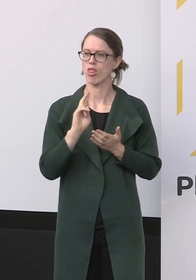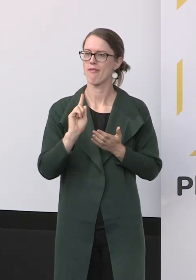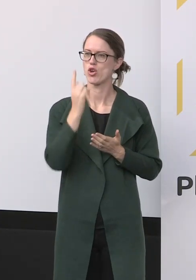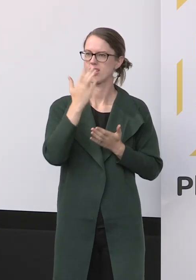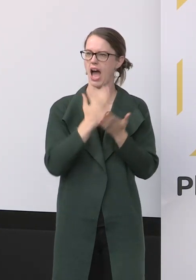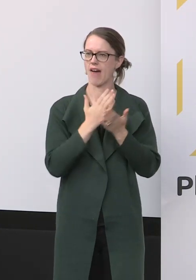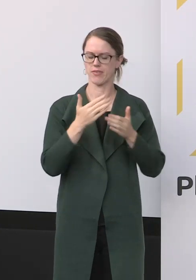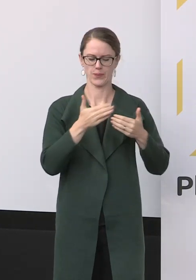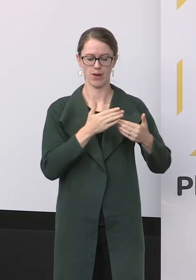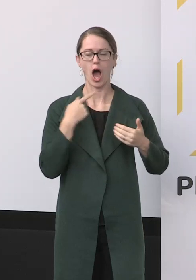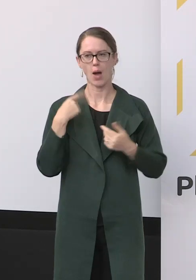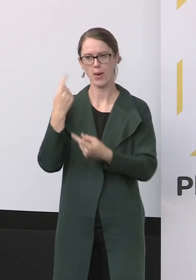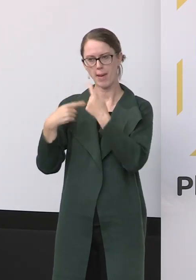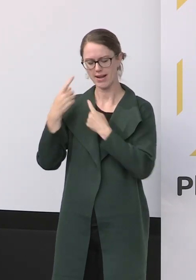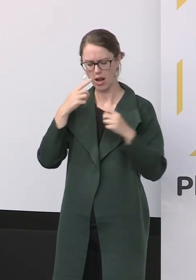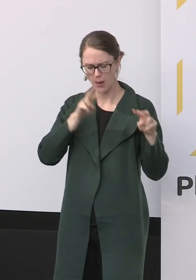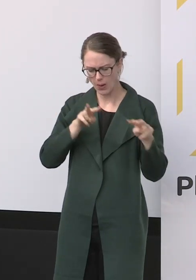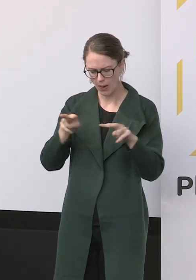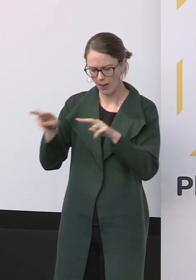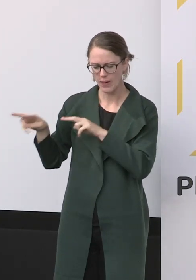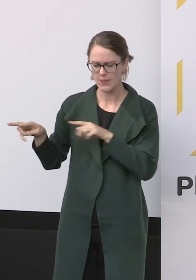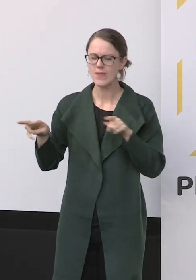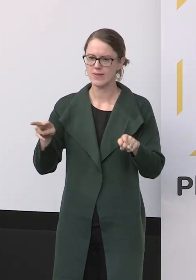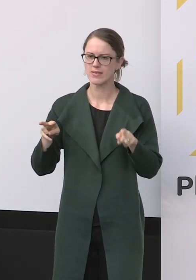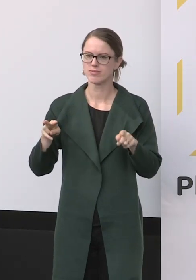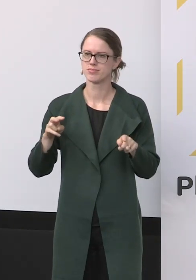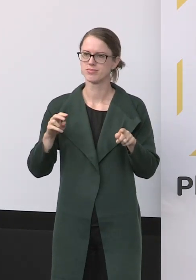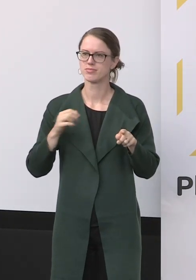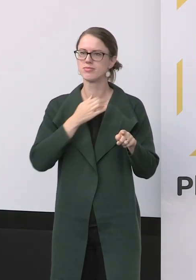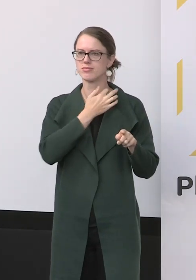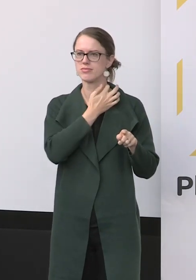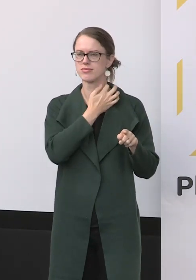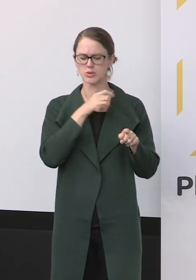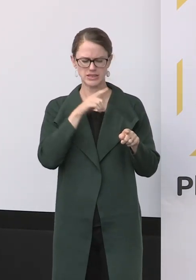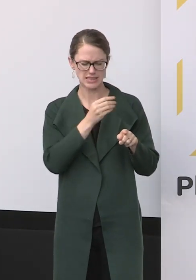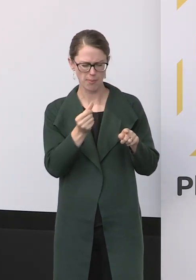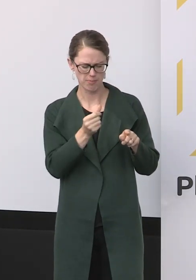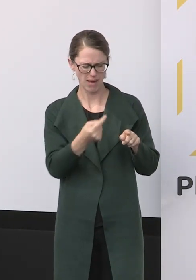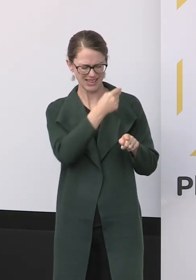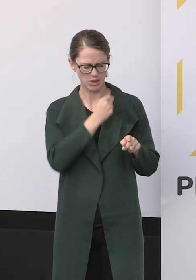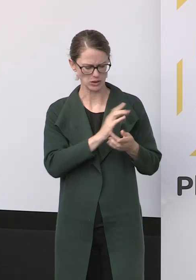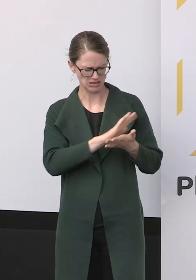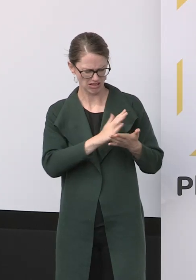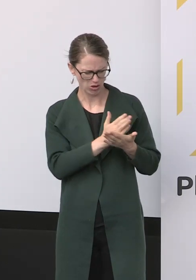community transmission? In the first part of April, having gone back and looked at all